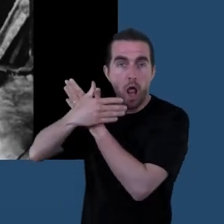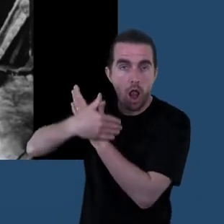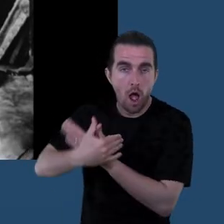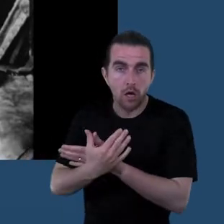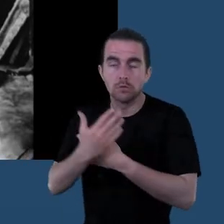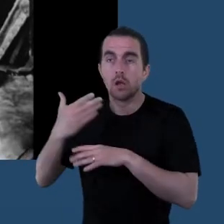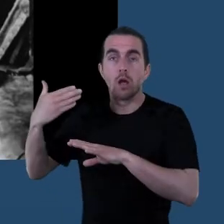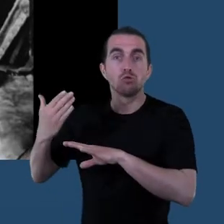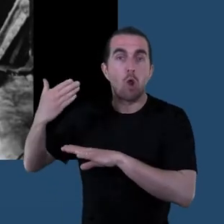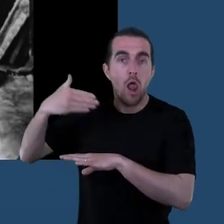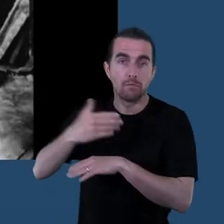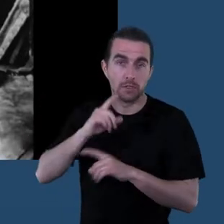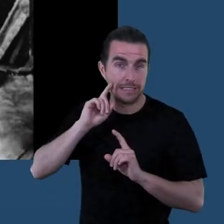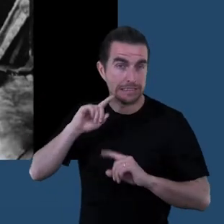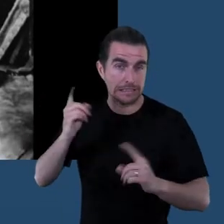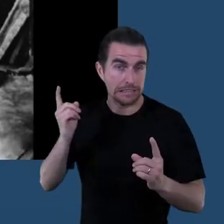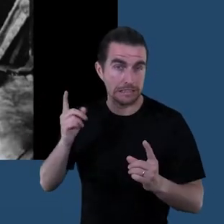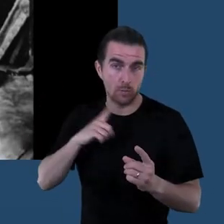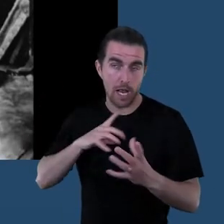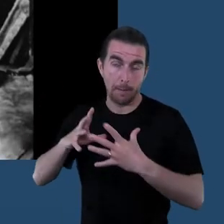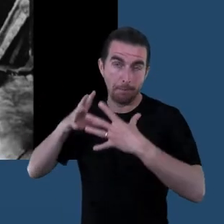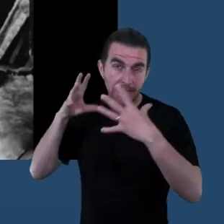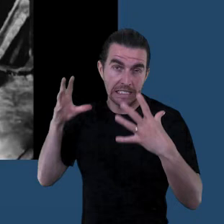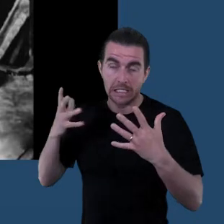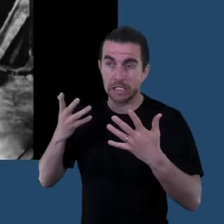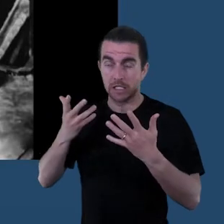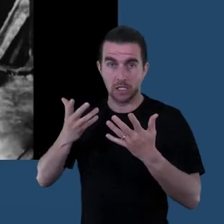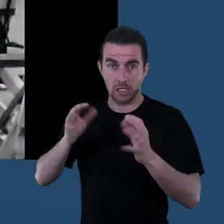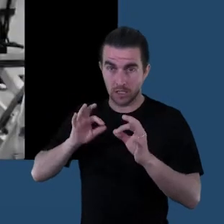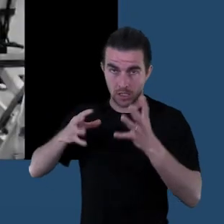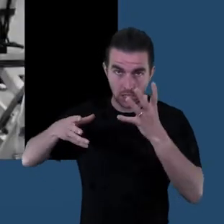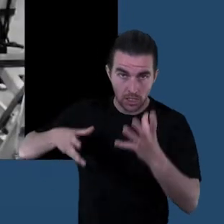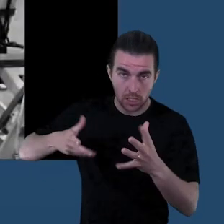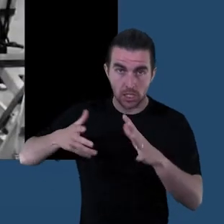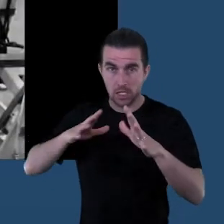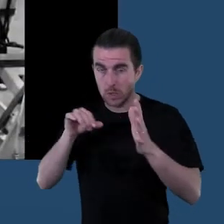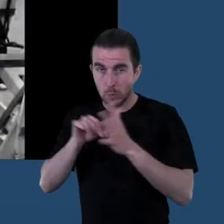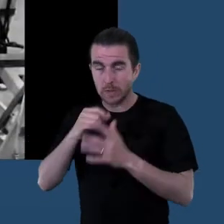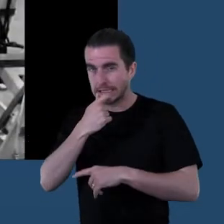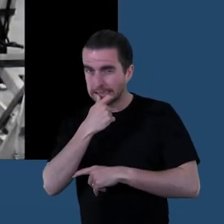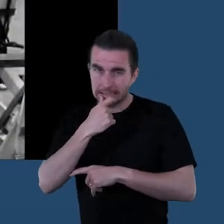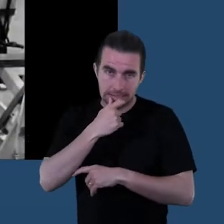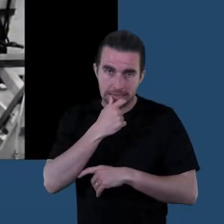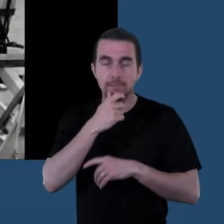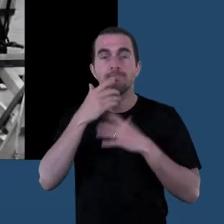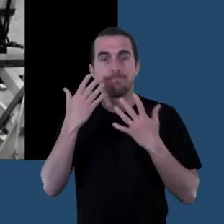and particularly not with the largest animal that's ever lived on the planet, which is the blue whale. So we have,